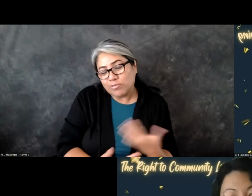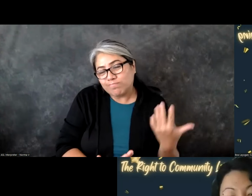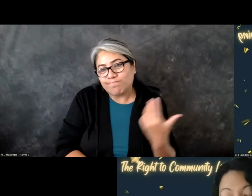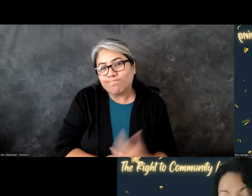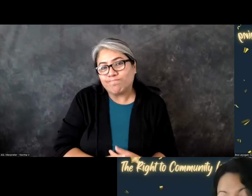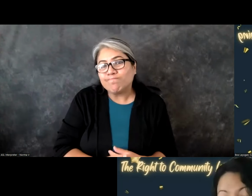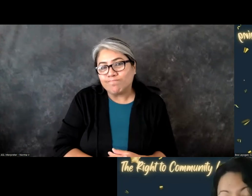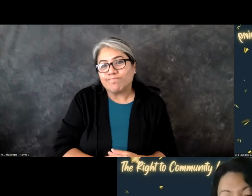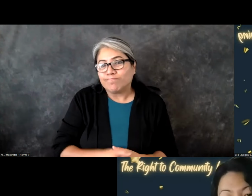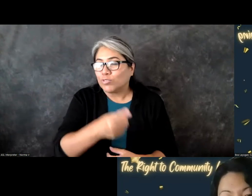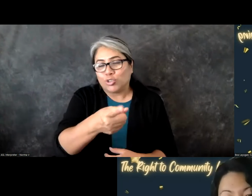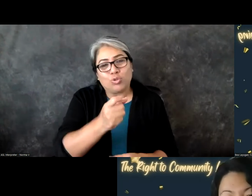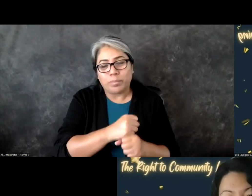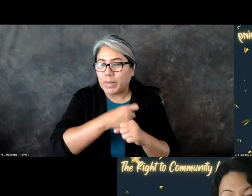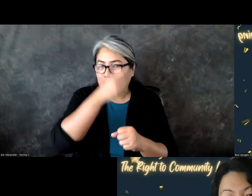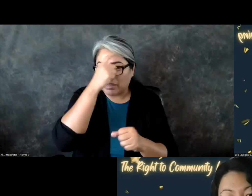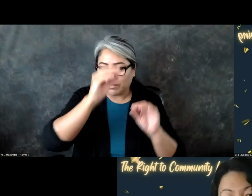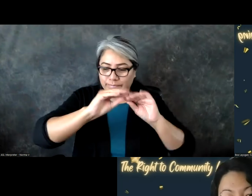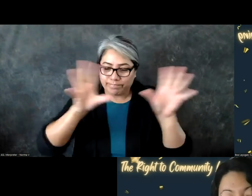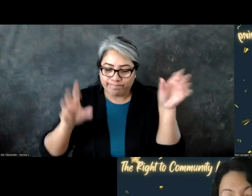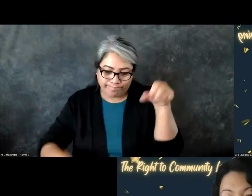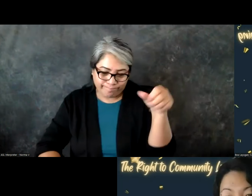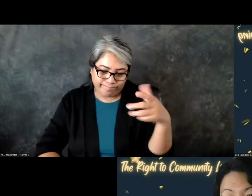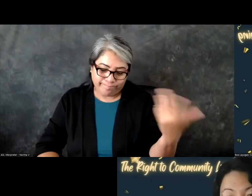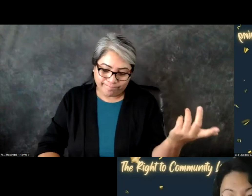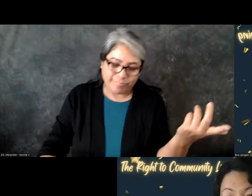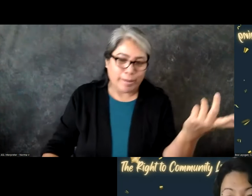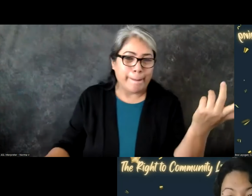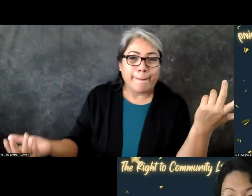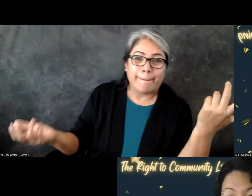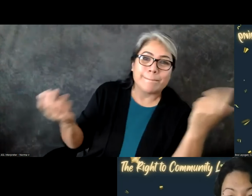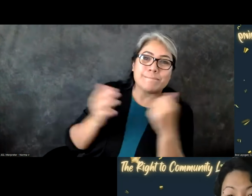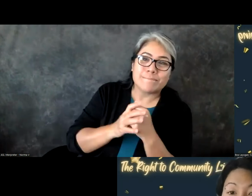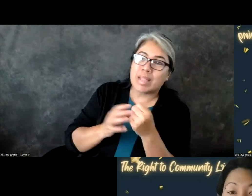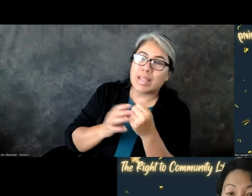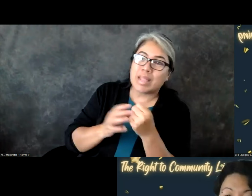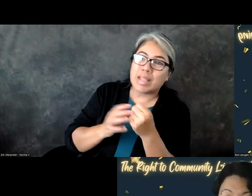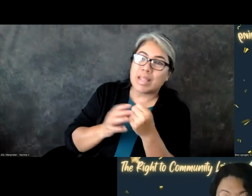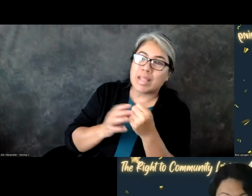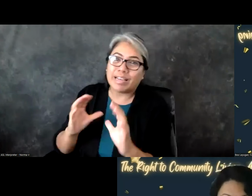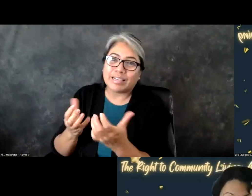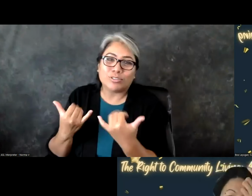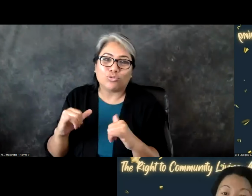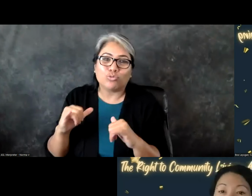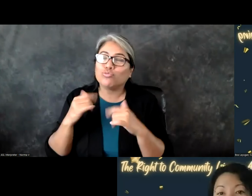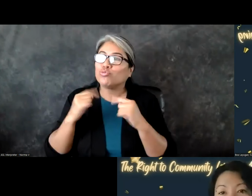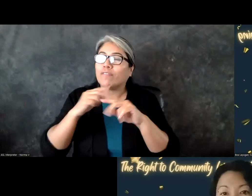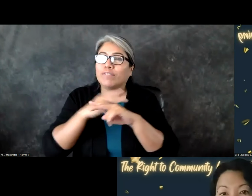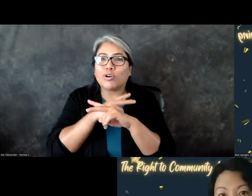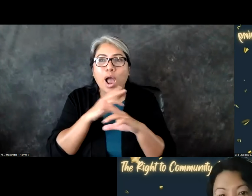share of cost right now. Because it really is